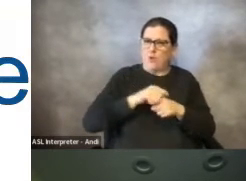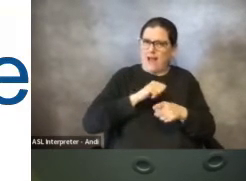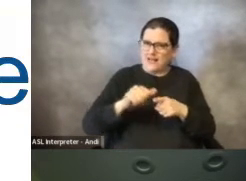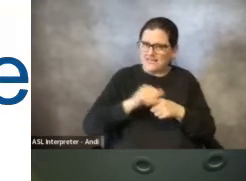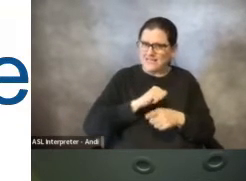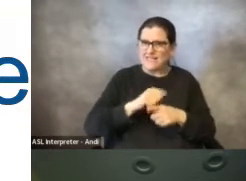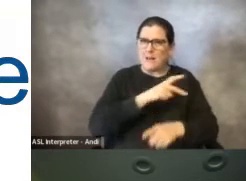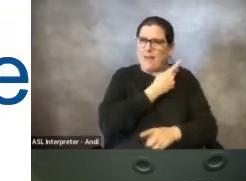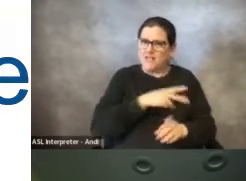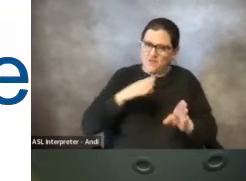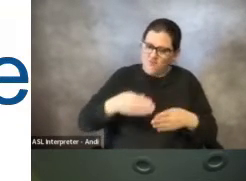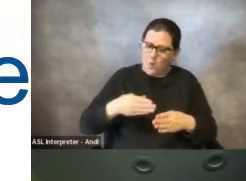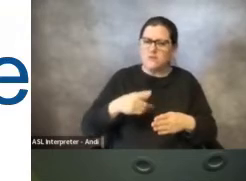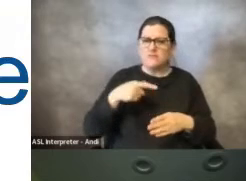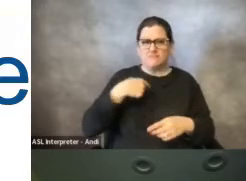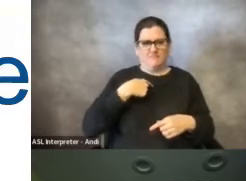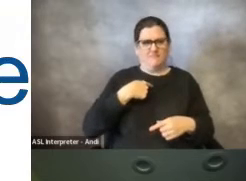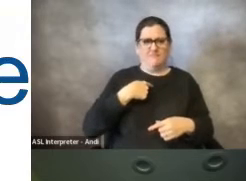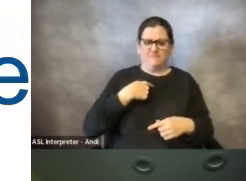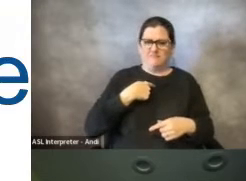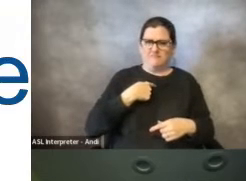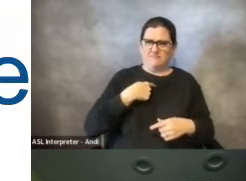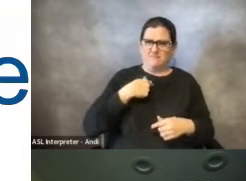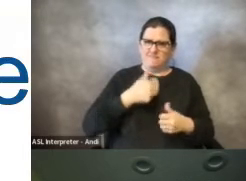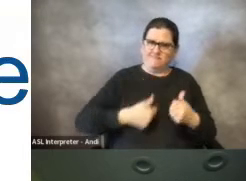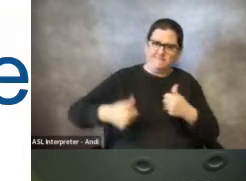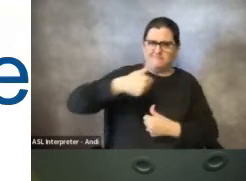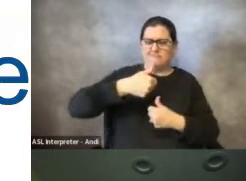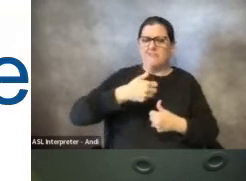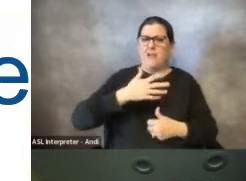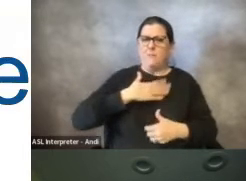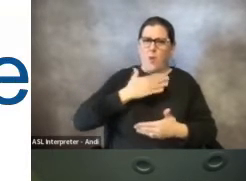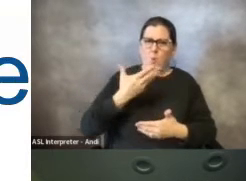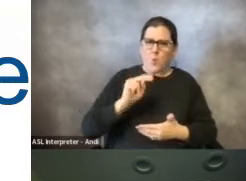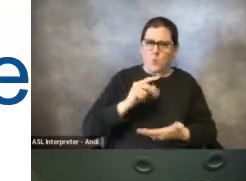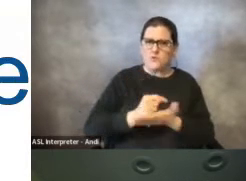are the driver of your own, you know, treatment. It should be the same thing in this world.